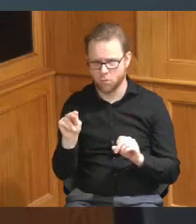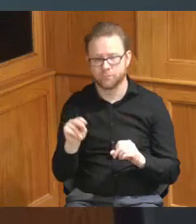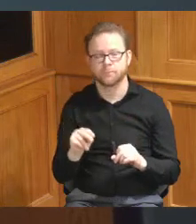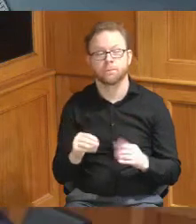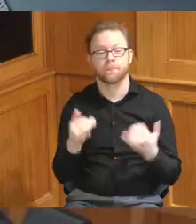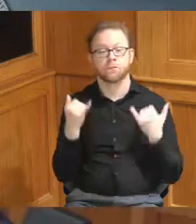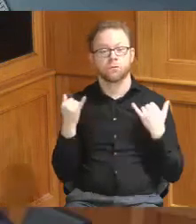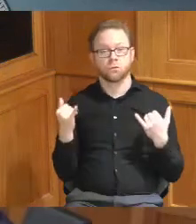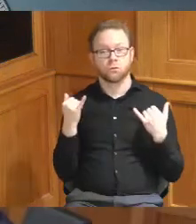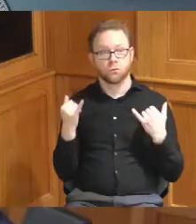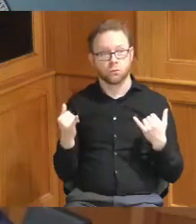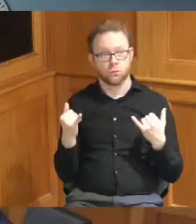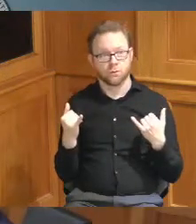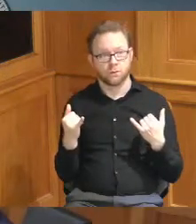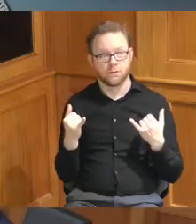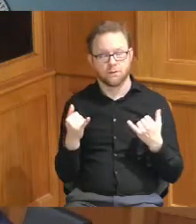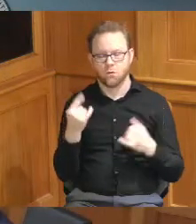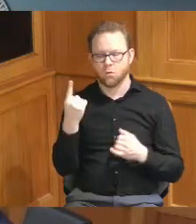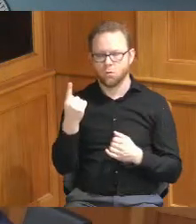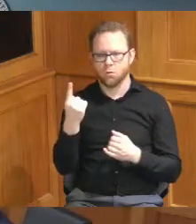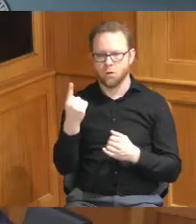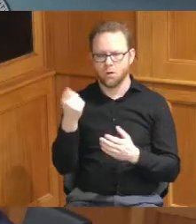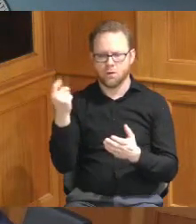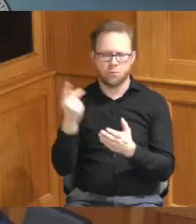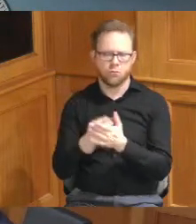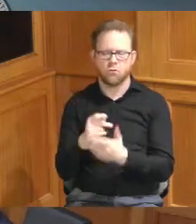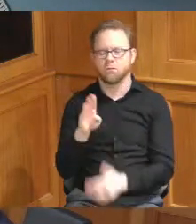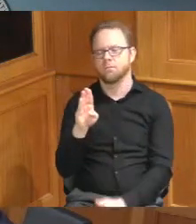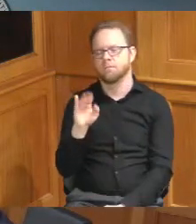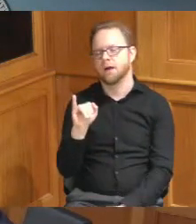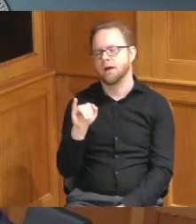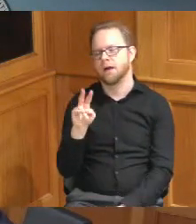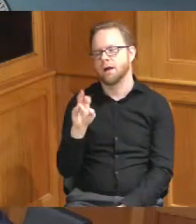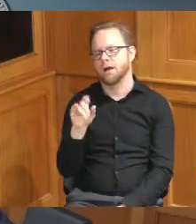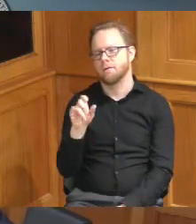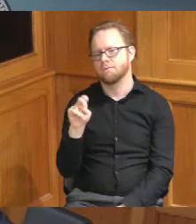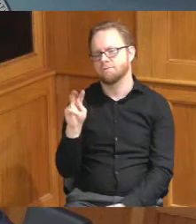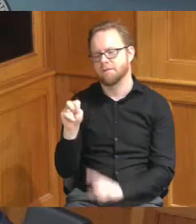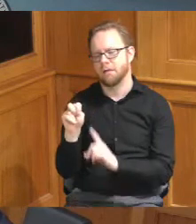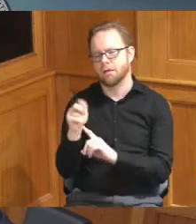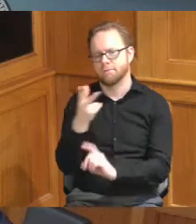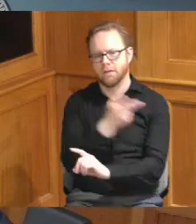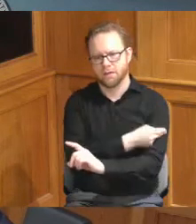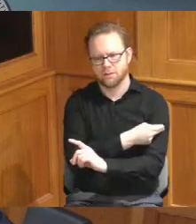currently there is only one approved by Valen and that is it's been several months now the